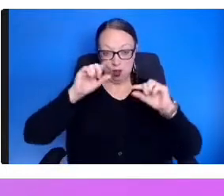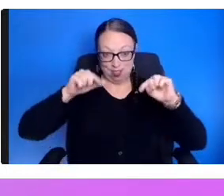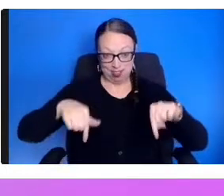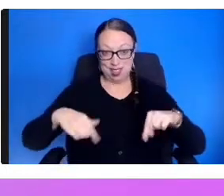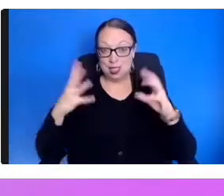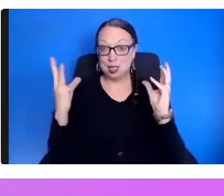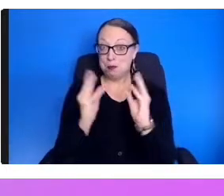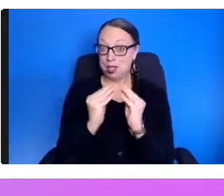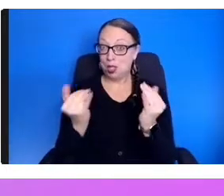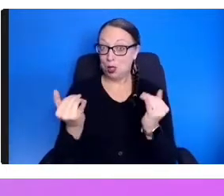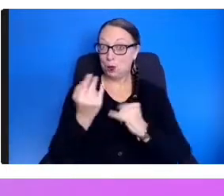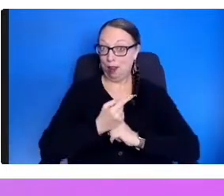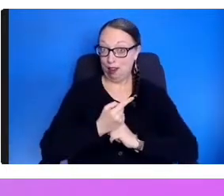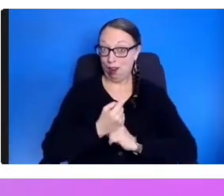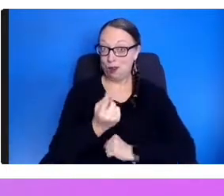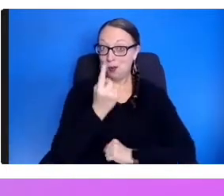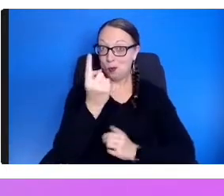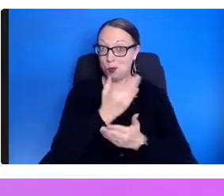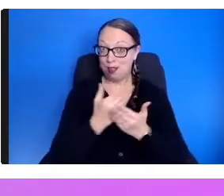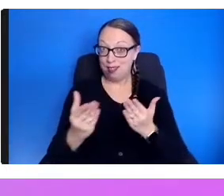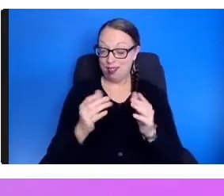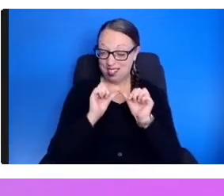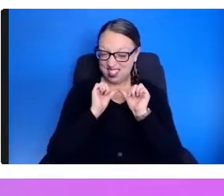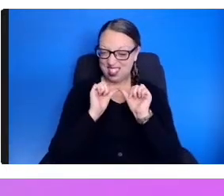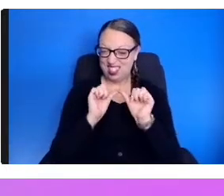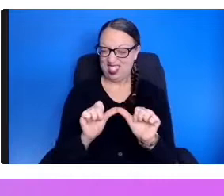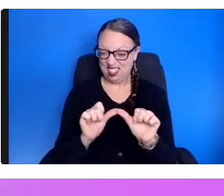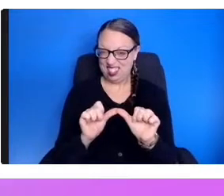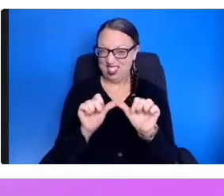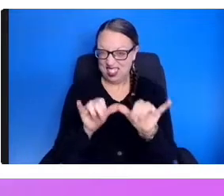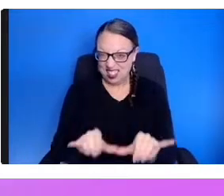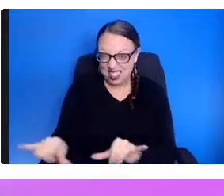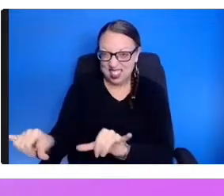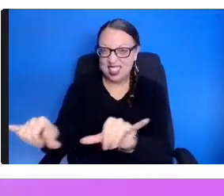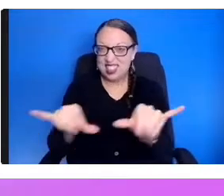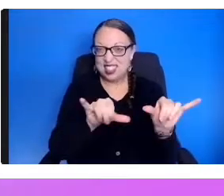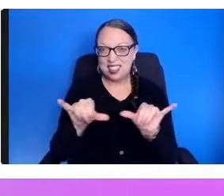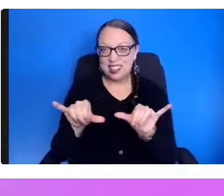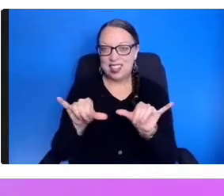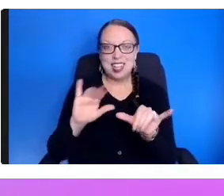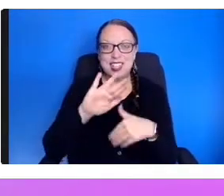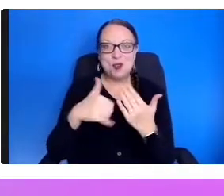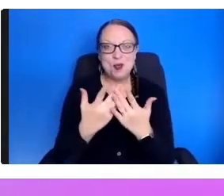the one thing that is consistent across all of us is our difference there won't be two people the same